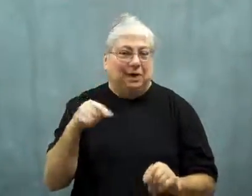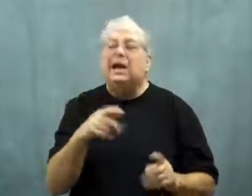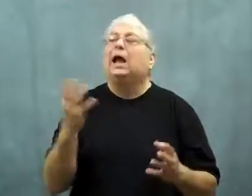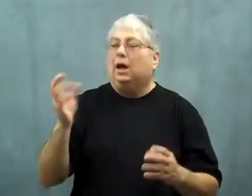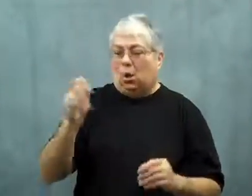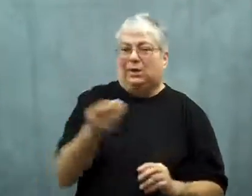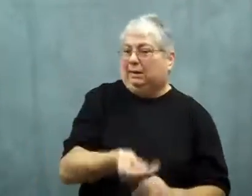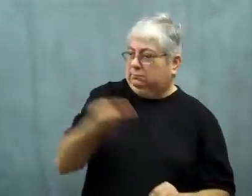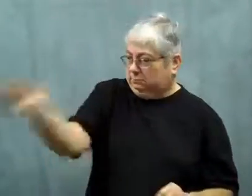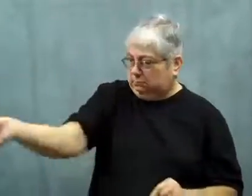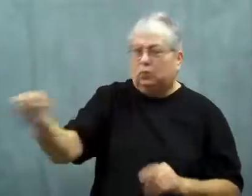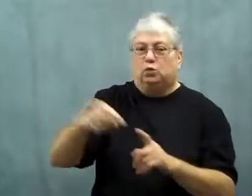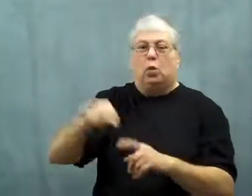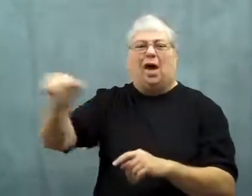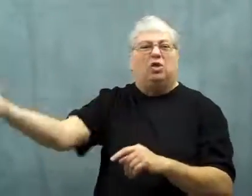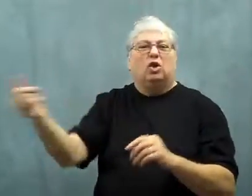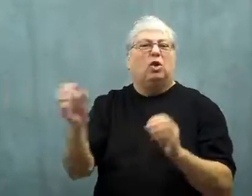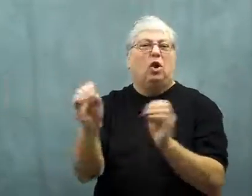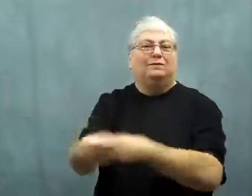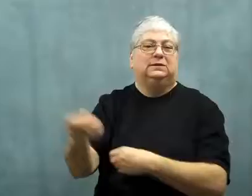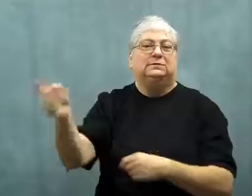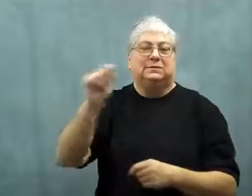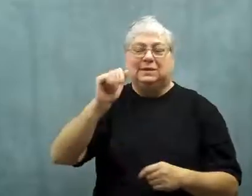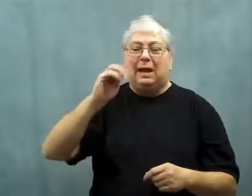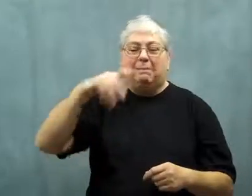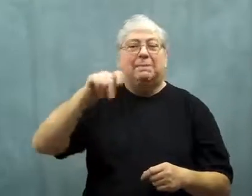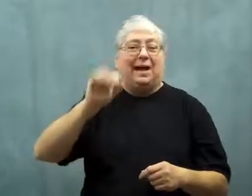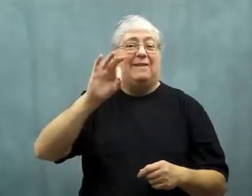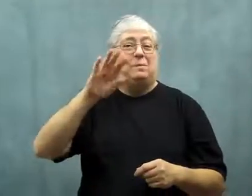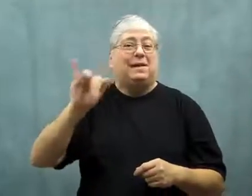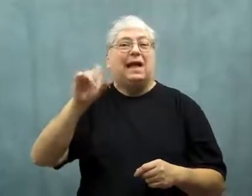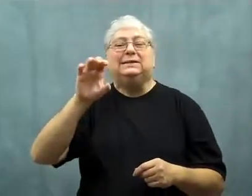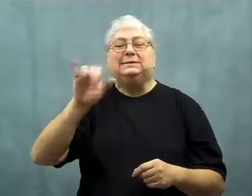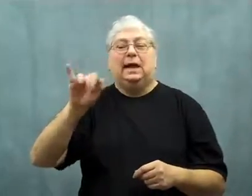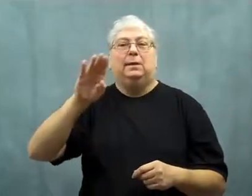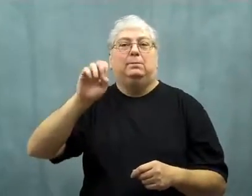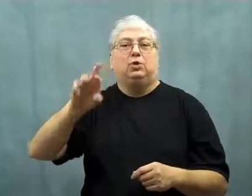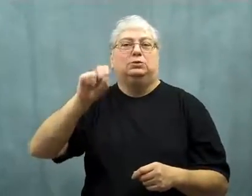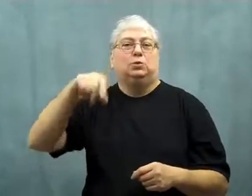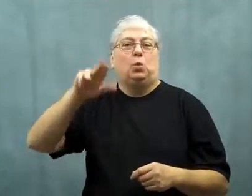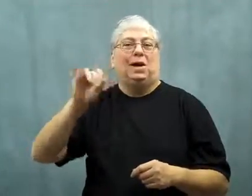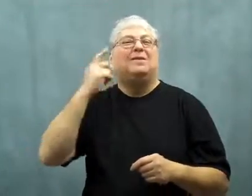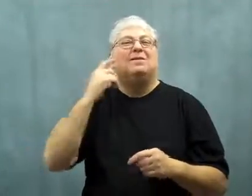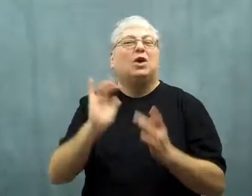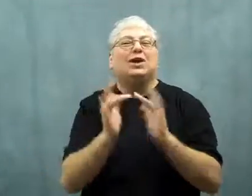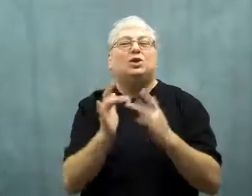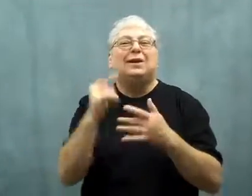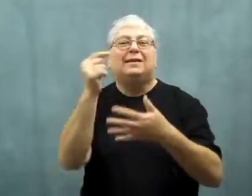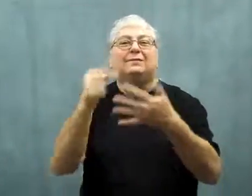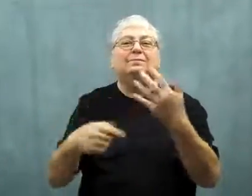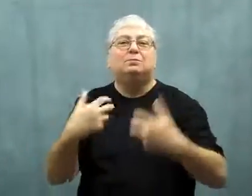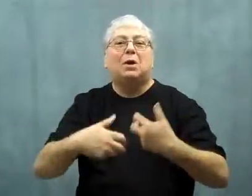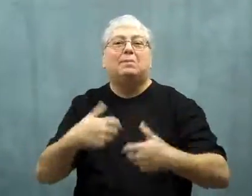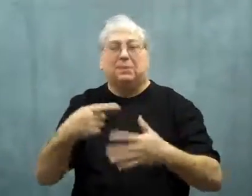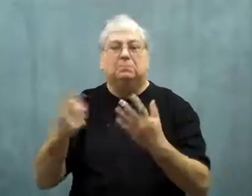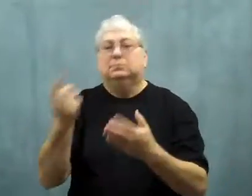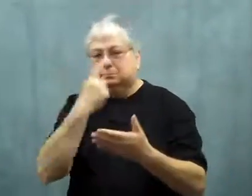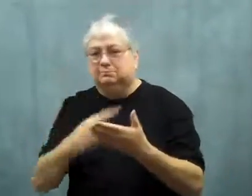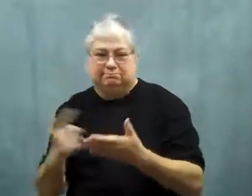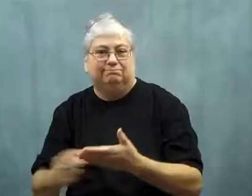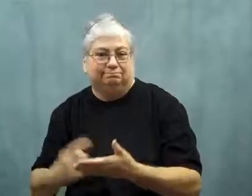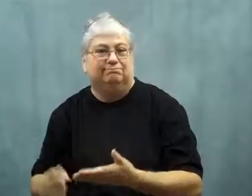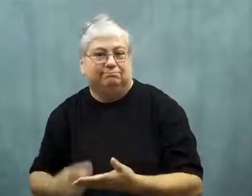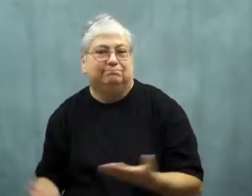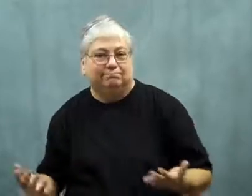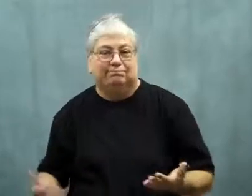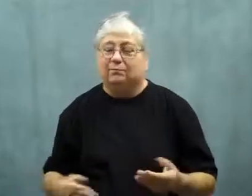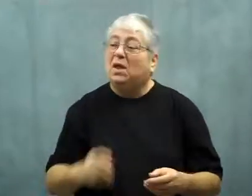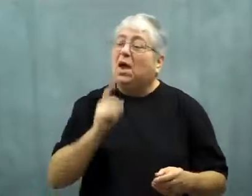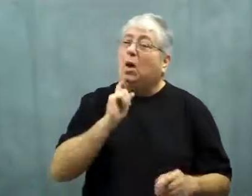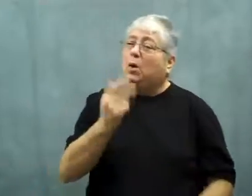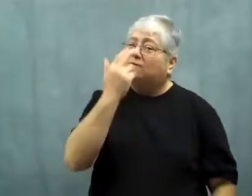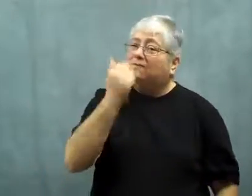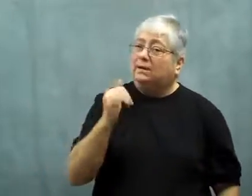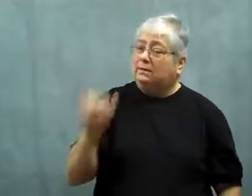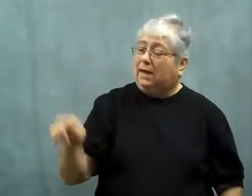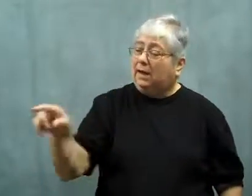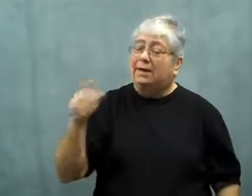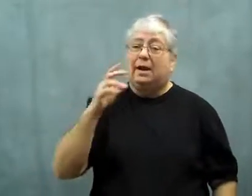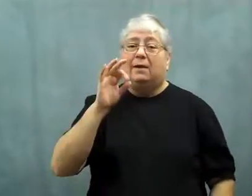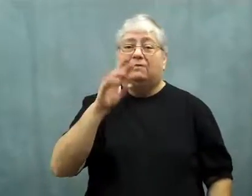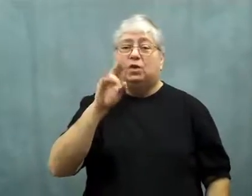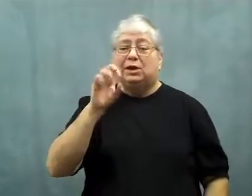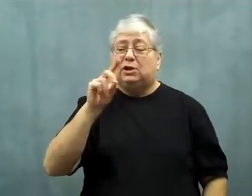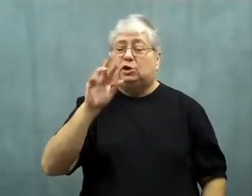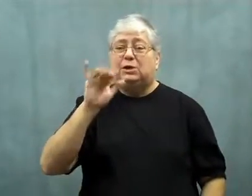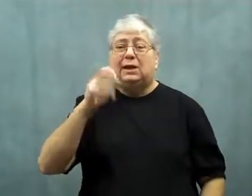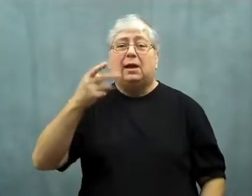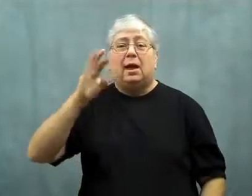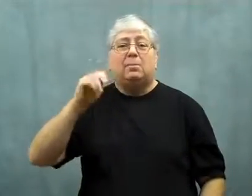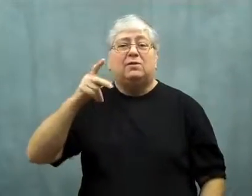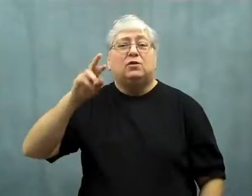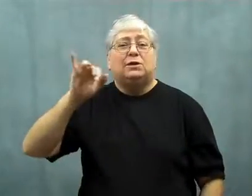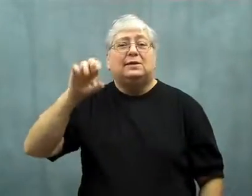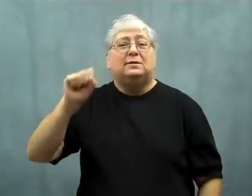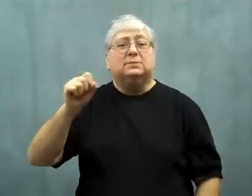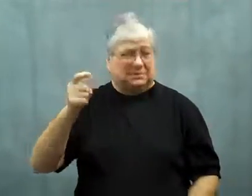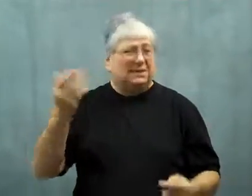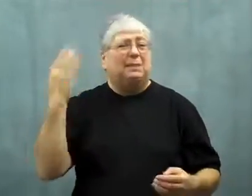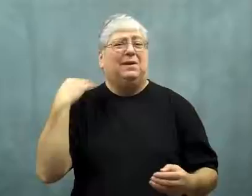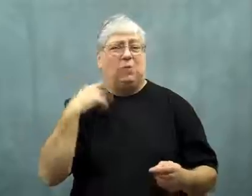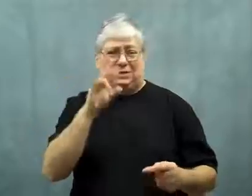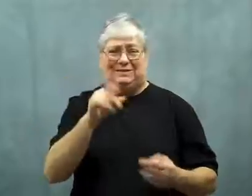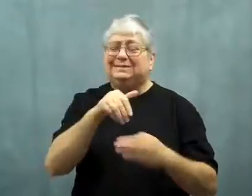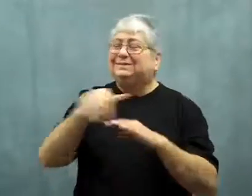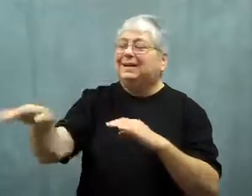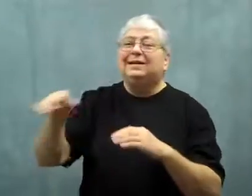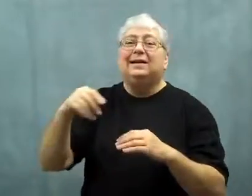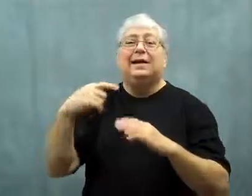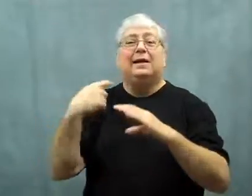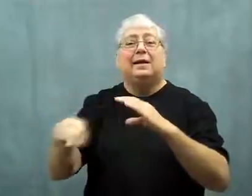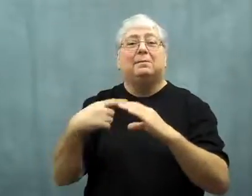He passed it along to the FBI cybersquad for investigation.